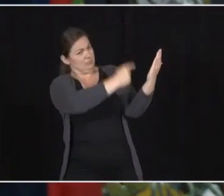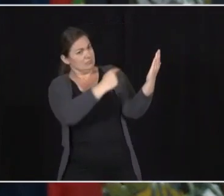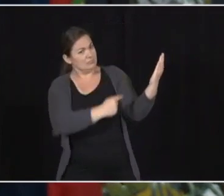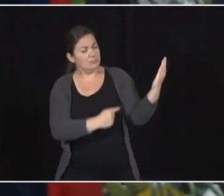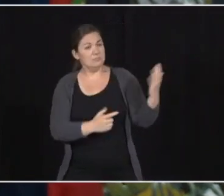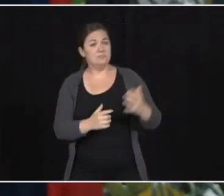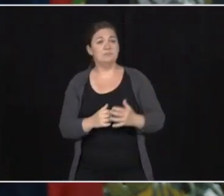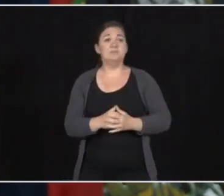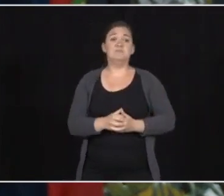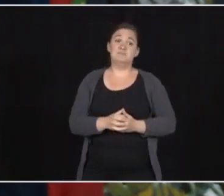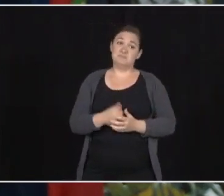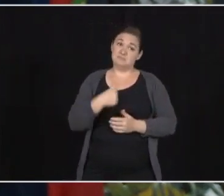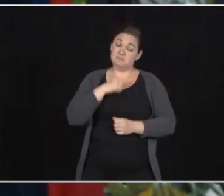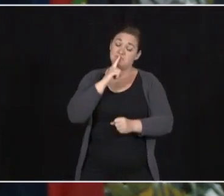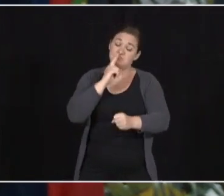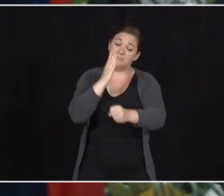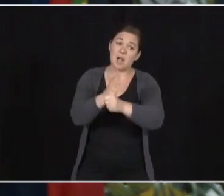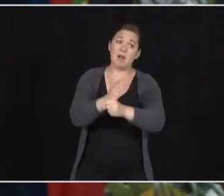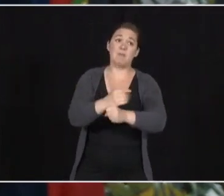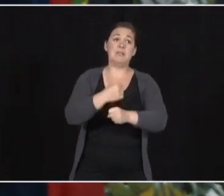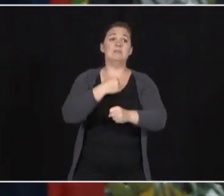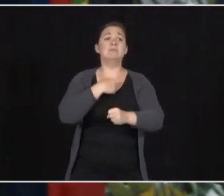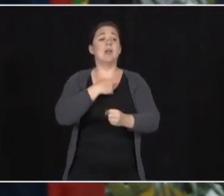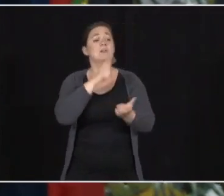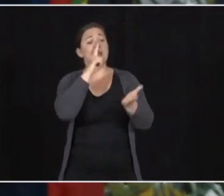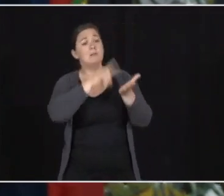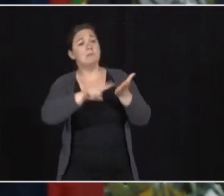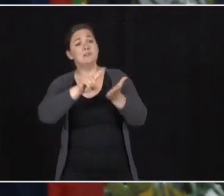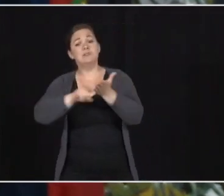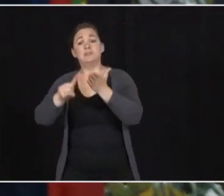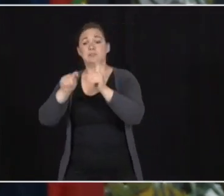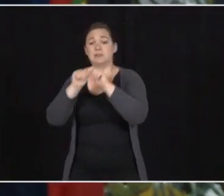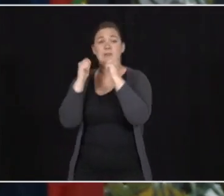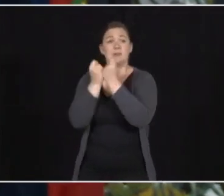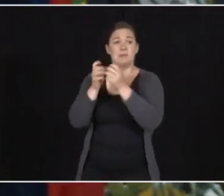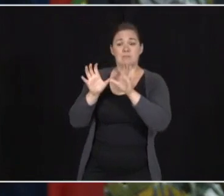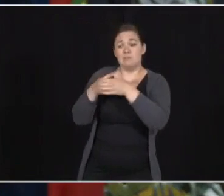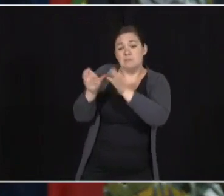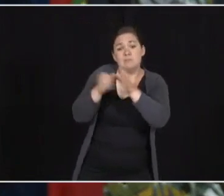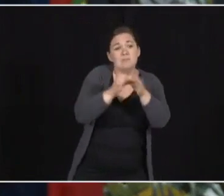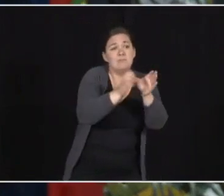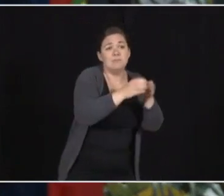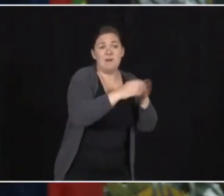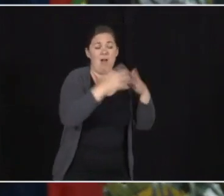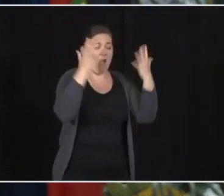I can confirm that the teams of inspectors announced yesterday are currently in all five of the CAF homes today.